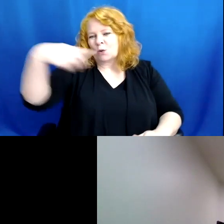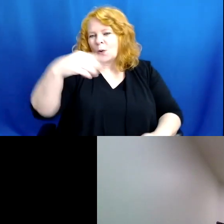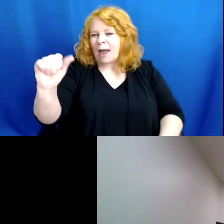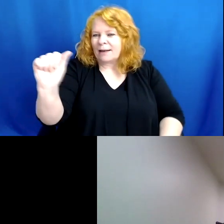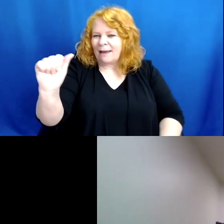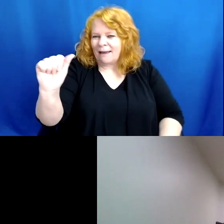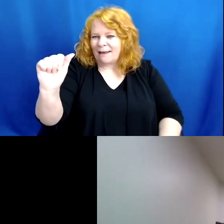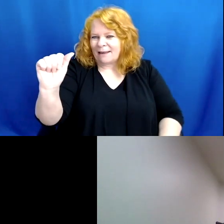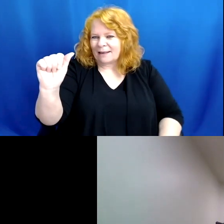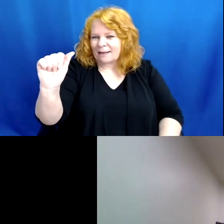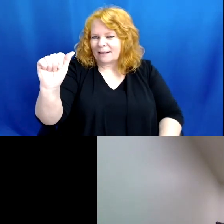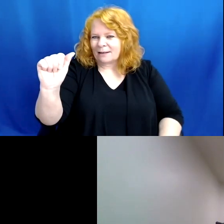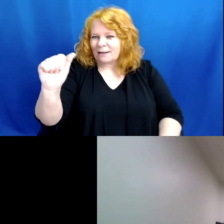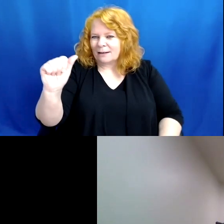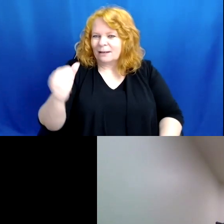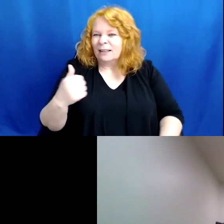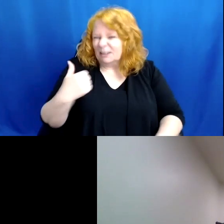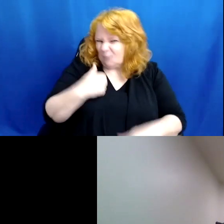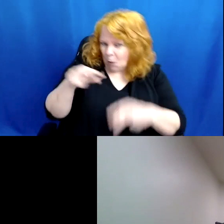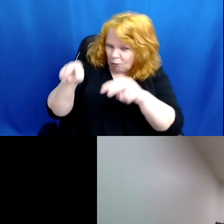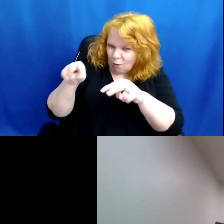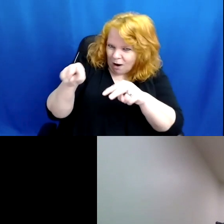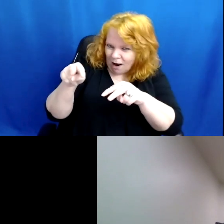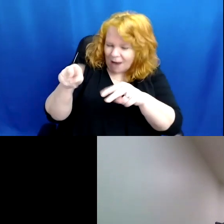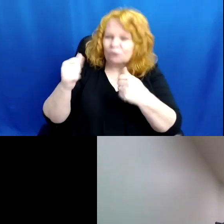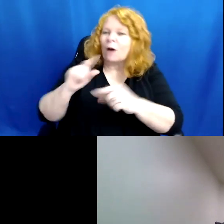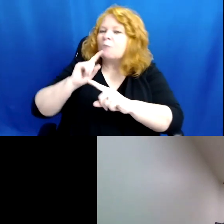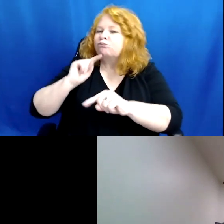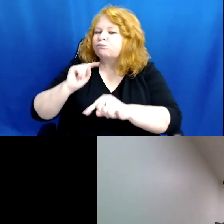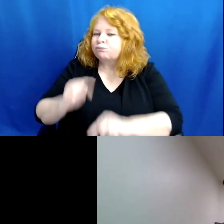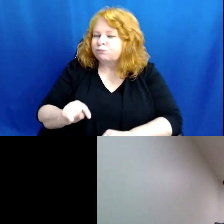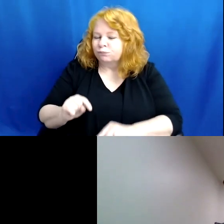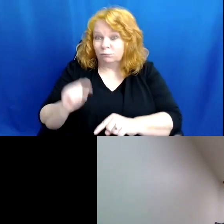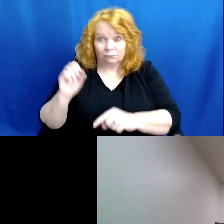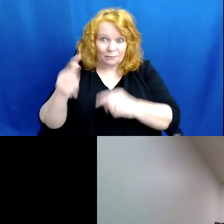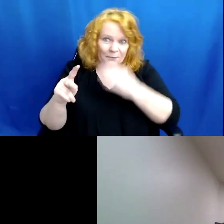I’ll be monitoring it and we will try to answer your questions as soon as we can.